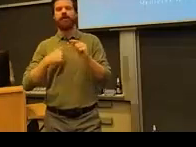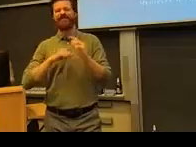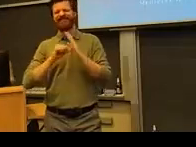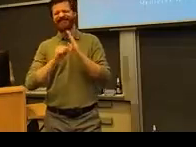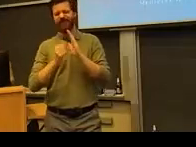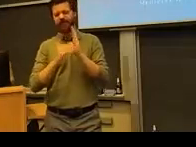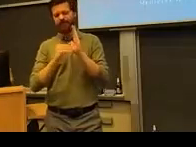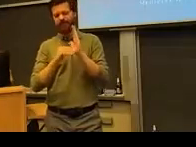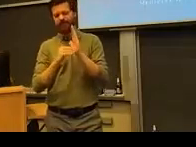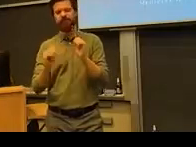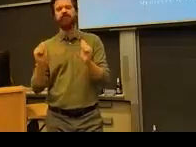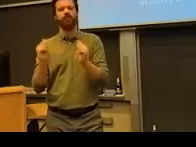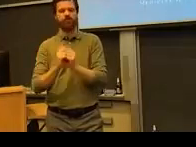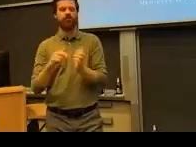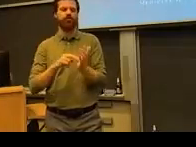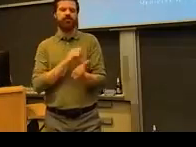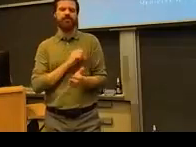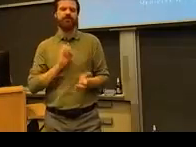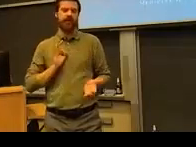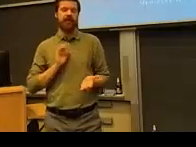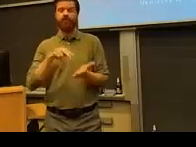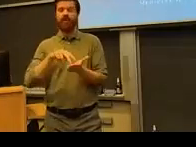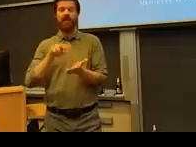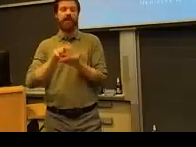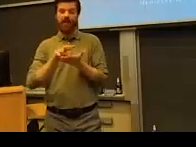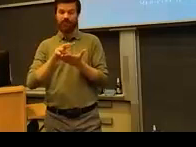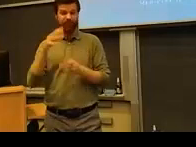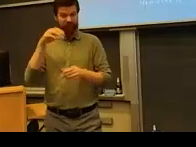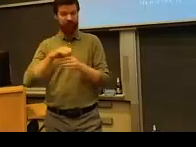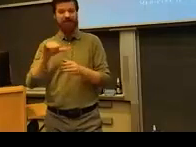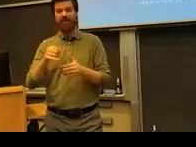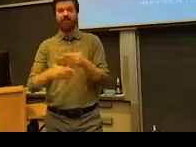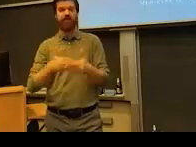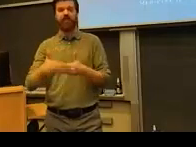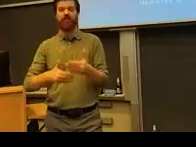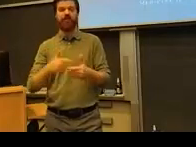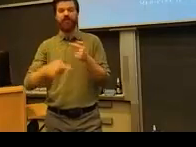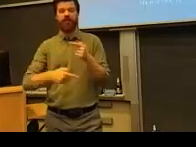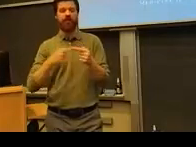nursing staff um relapse is a part of this cycle so just reinforcing that to our nursing um staff